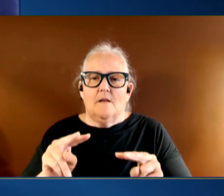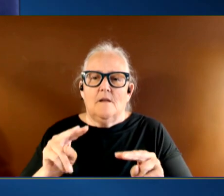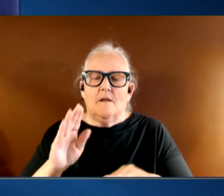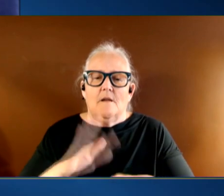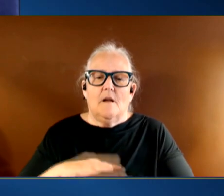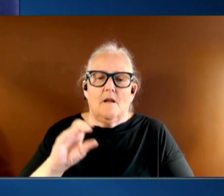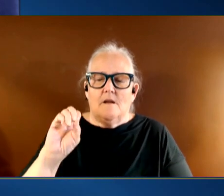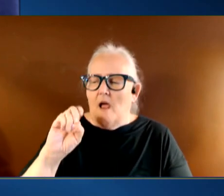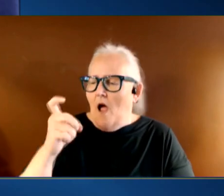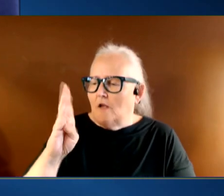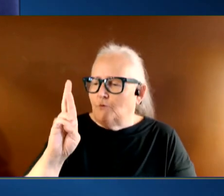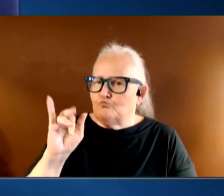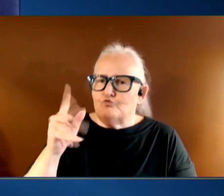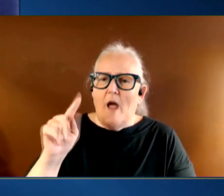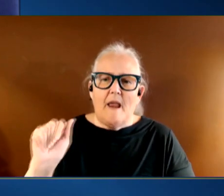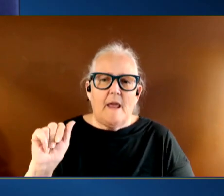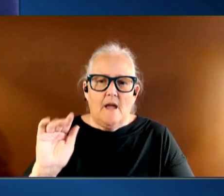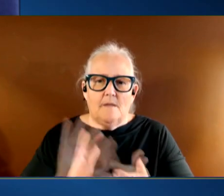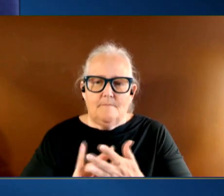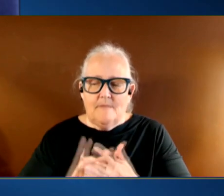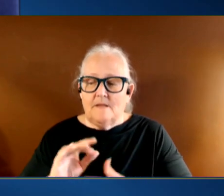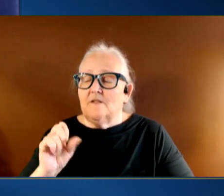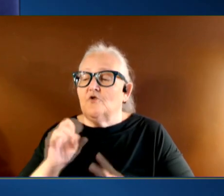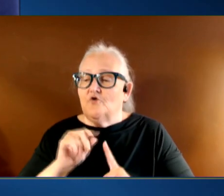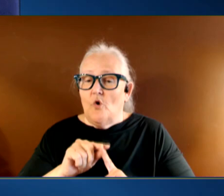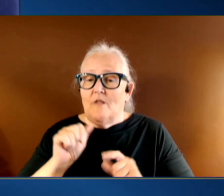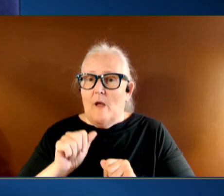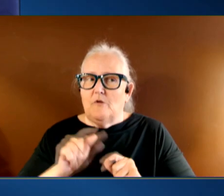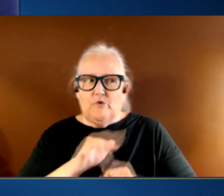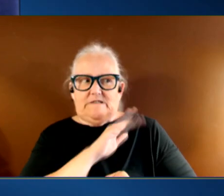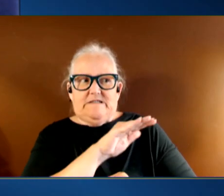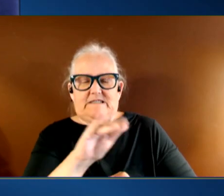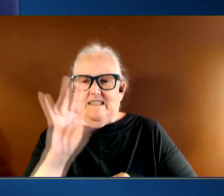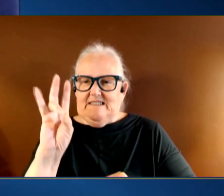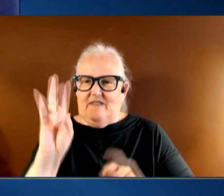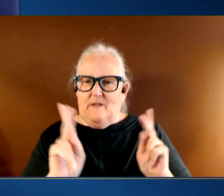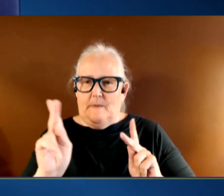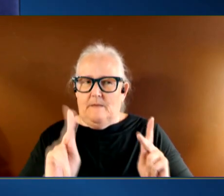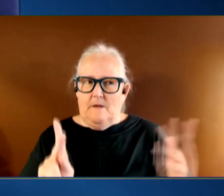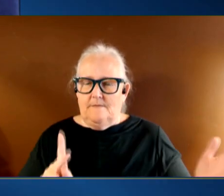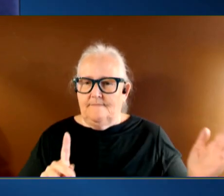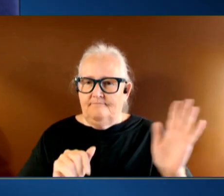Sick Cells was able to pull seven individuals. We pulled the Sickle Cell Association of Illinois.